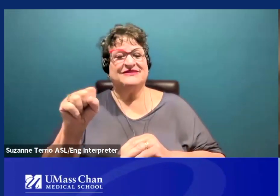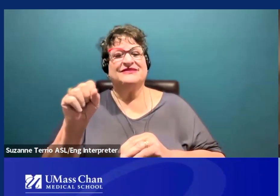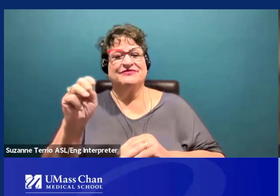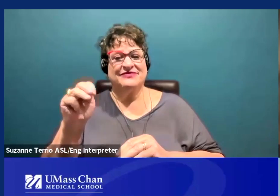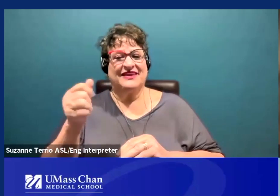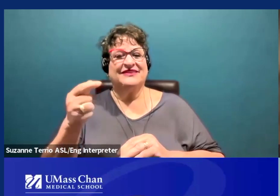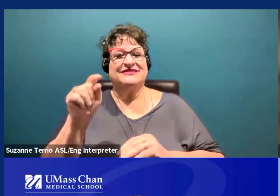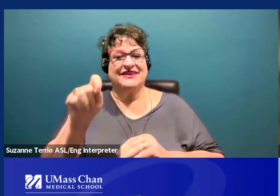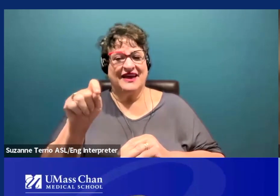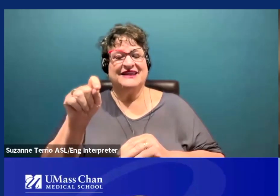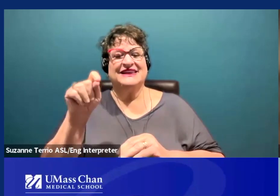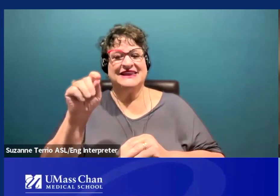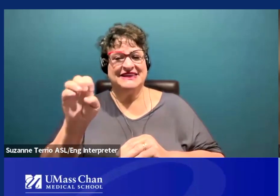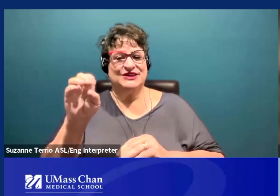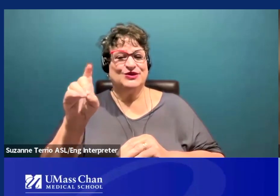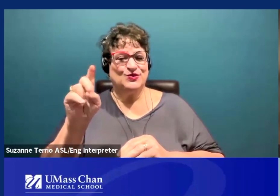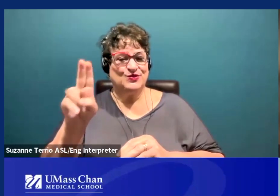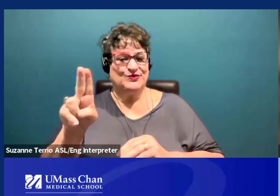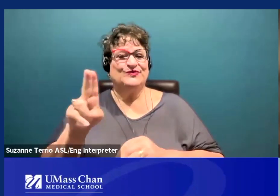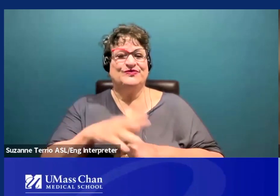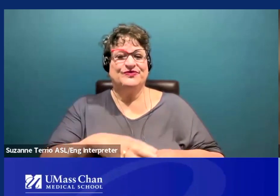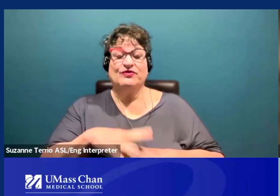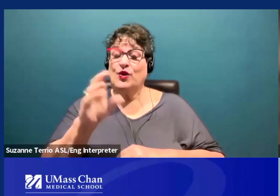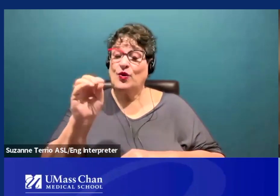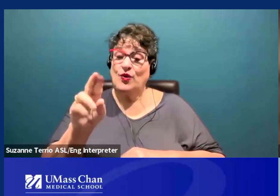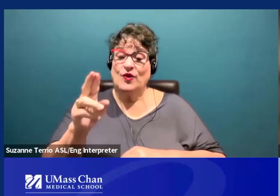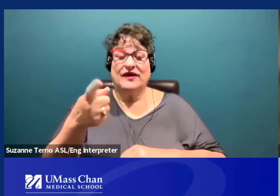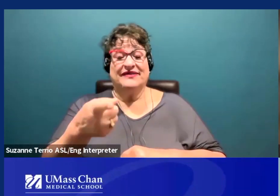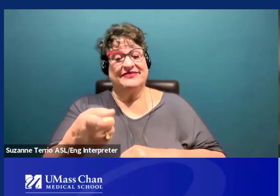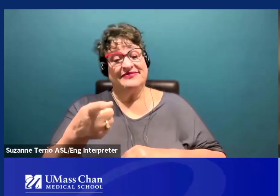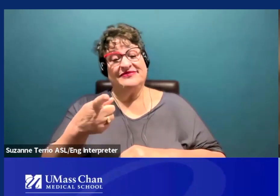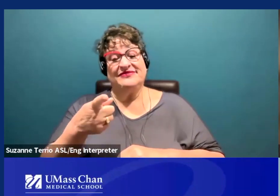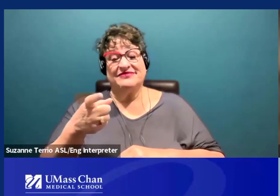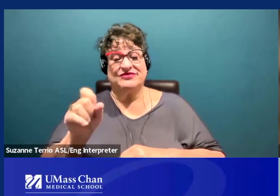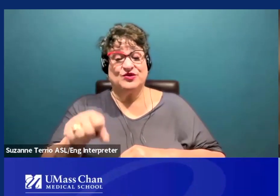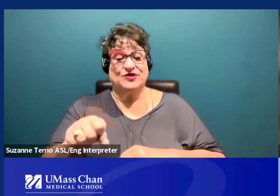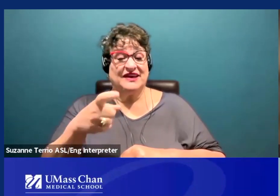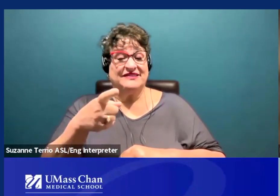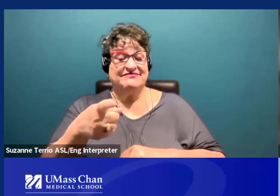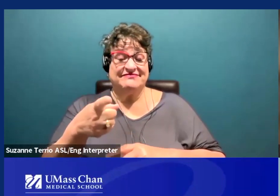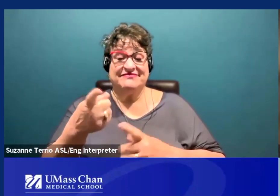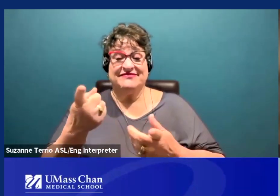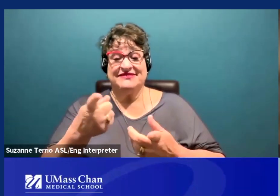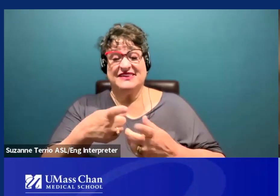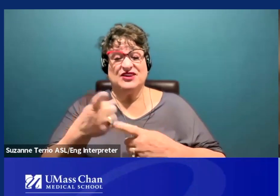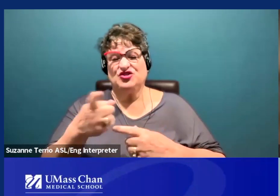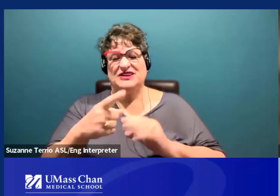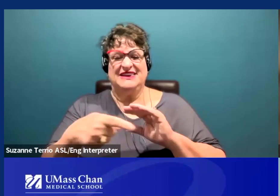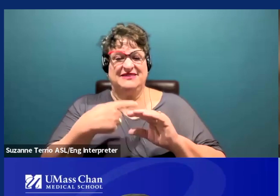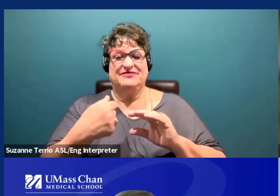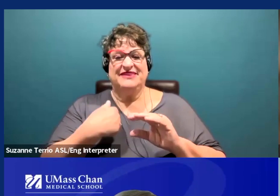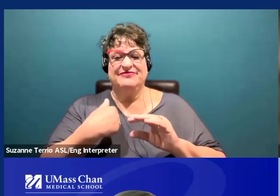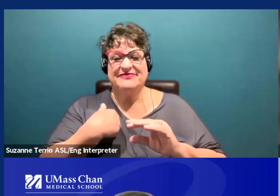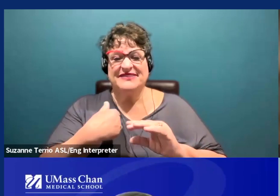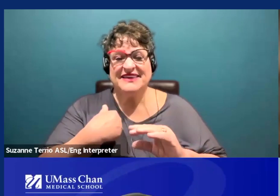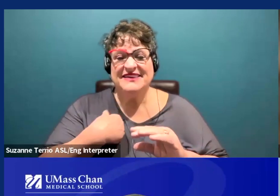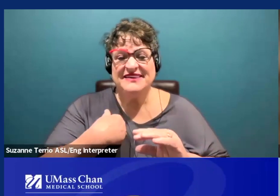Or you can also if you yes, just email me at linda.long@umassmed.edu,